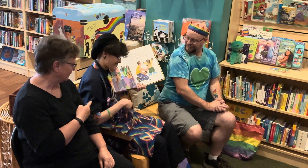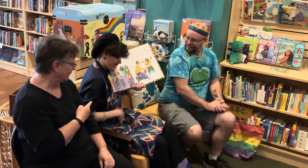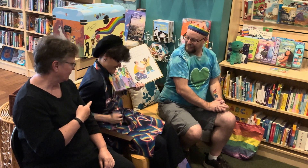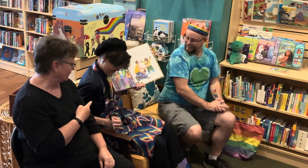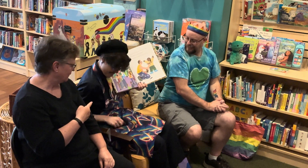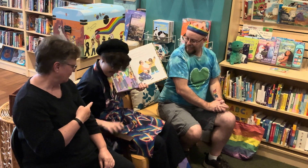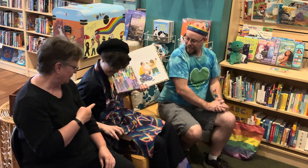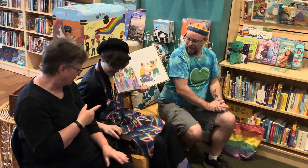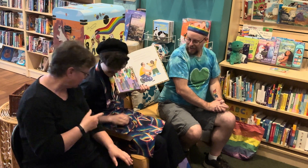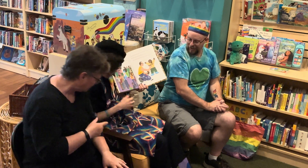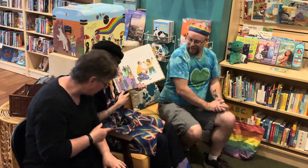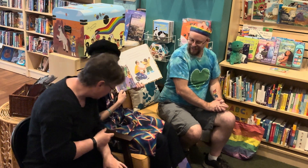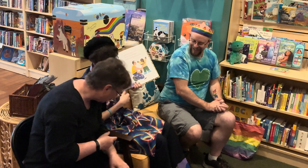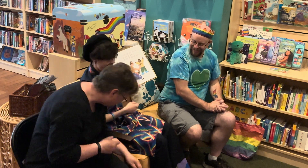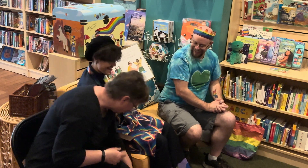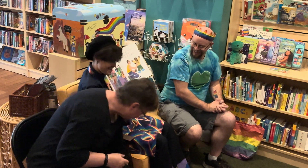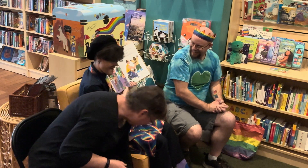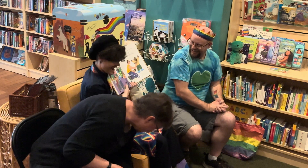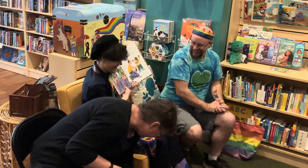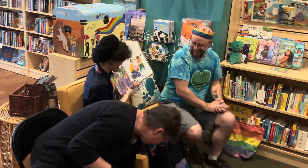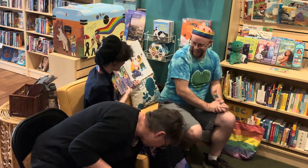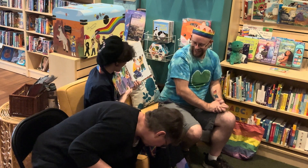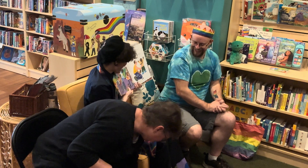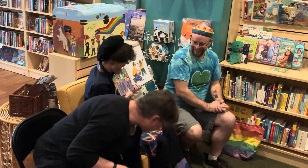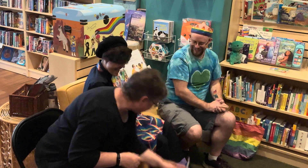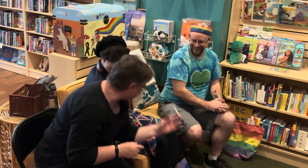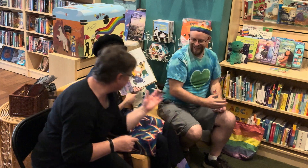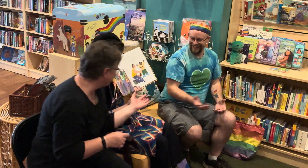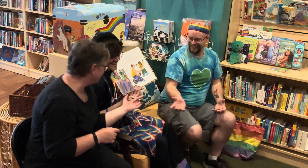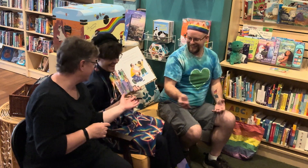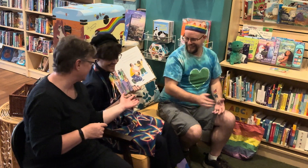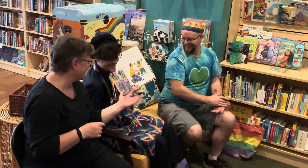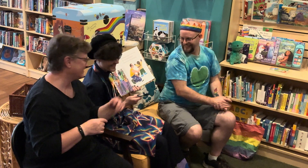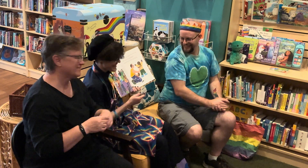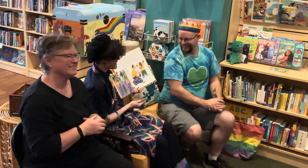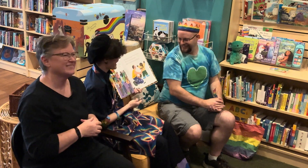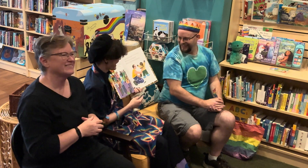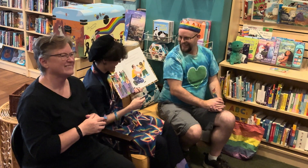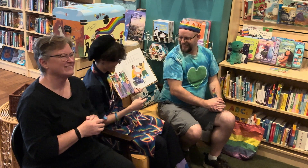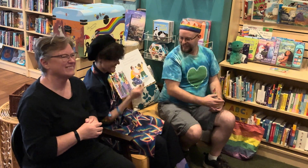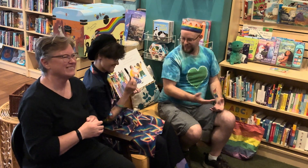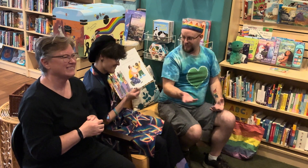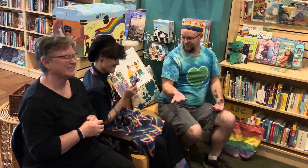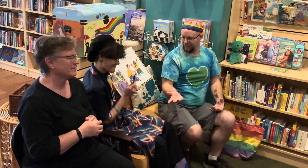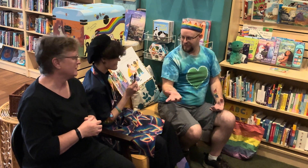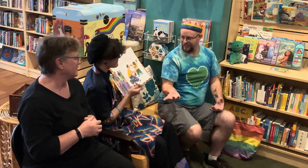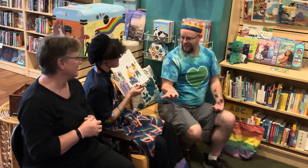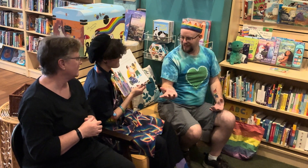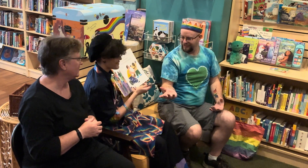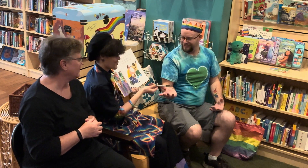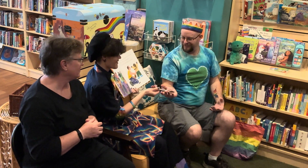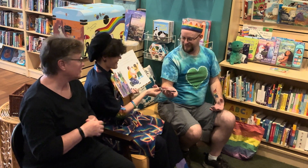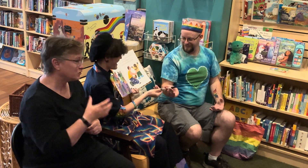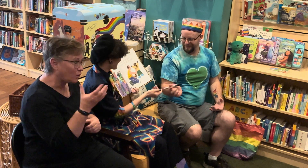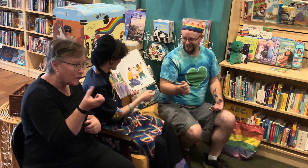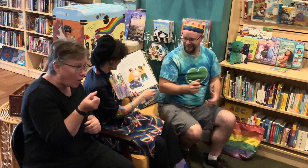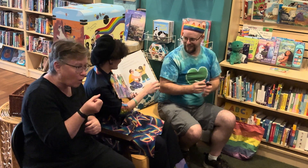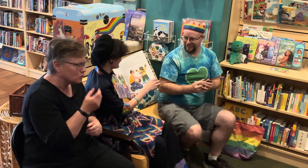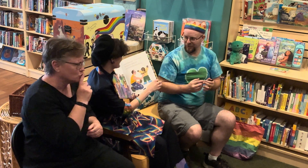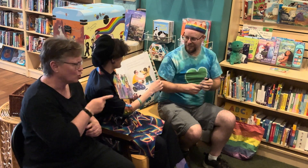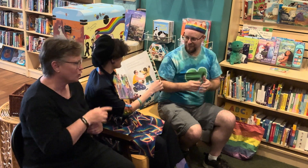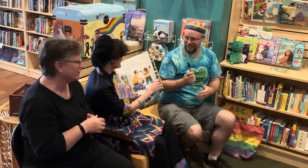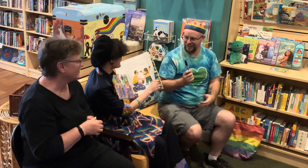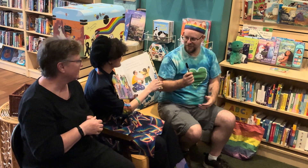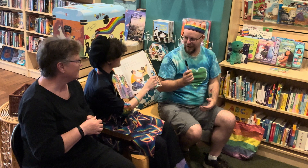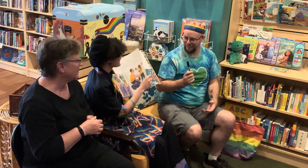marker... well! That I keep handy! Thank you so much. AARON: Do you want me to hold on to that? KAI: Sure. AARON: So somebody doesn't drop